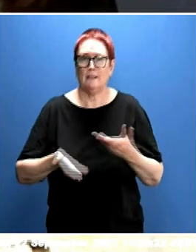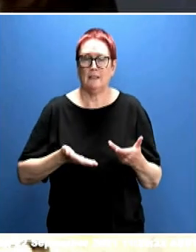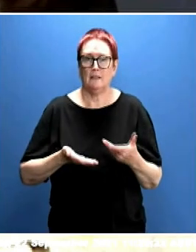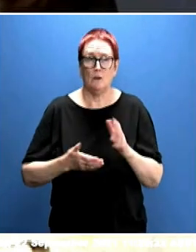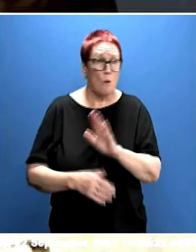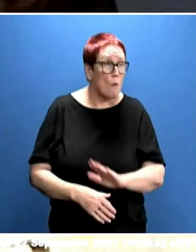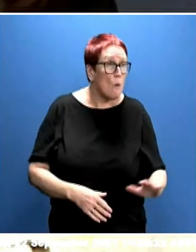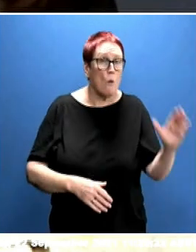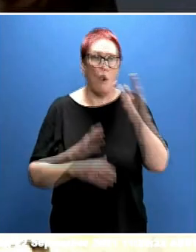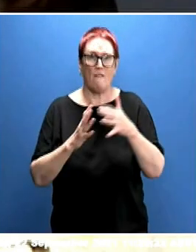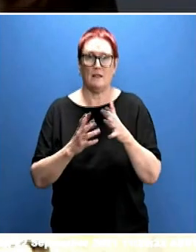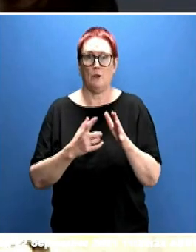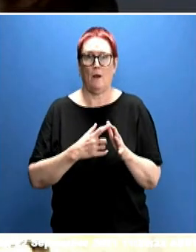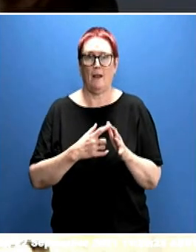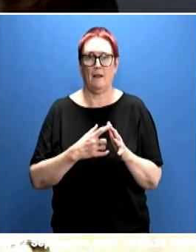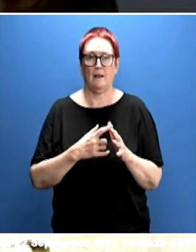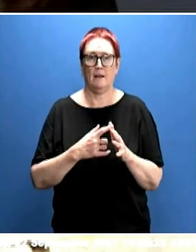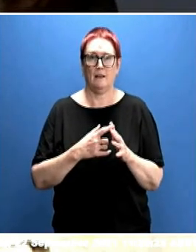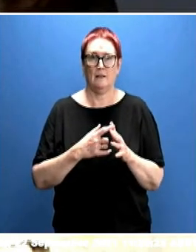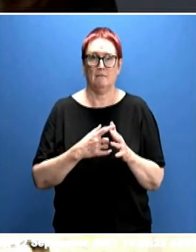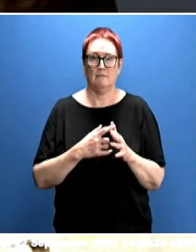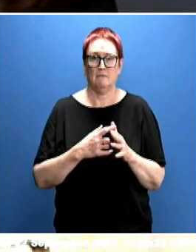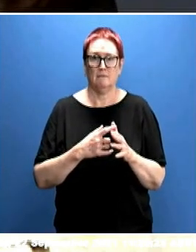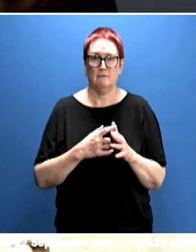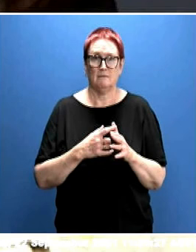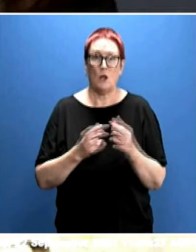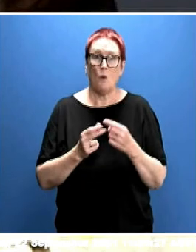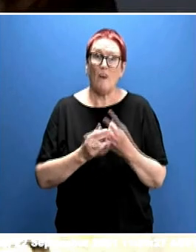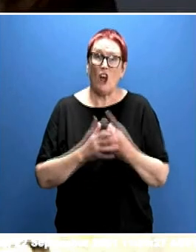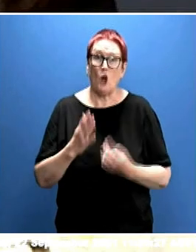across all of Western Australia using four lawyers only.